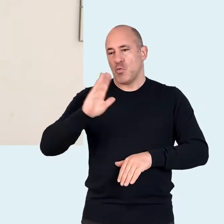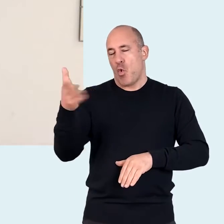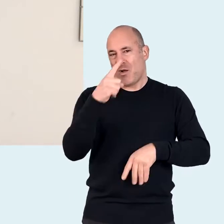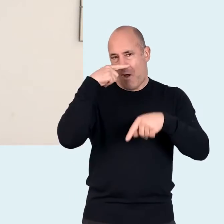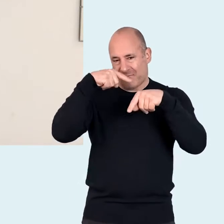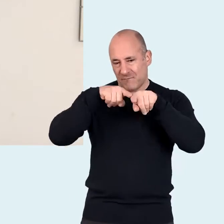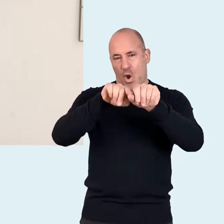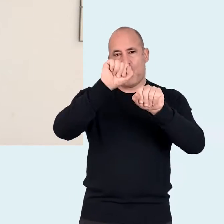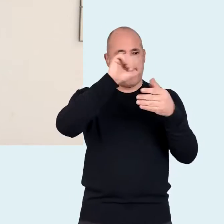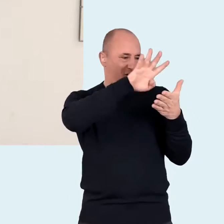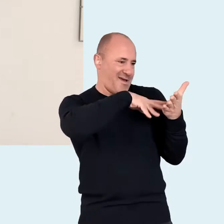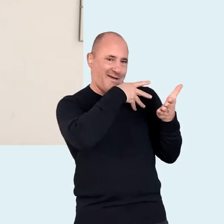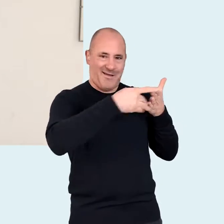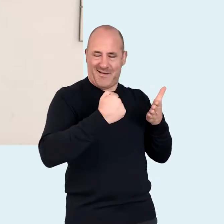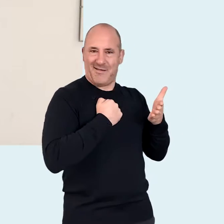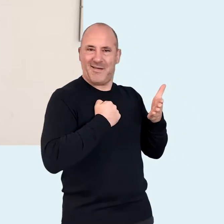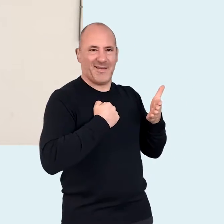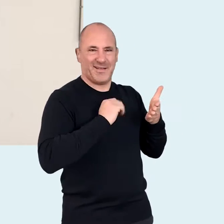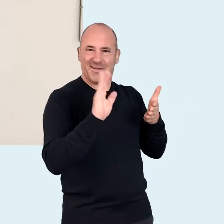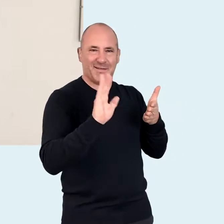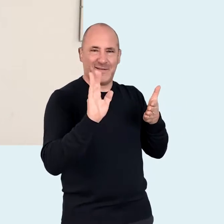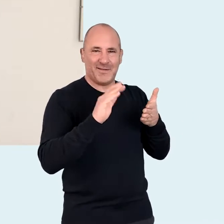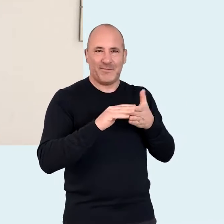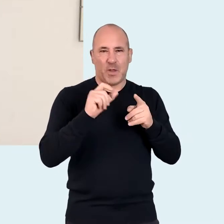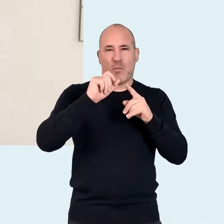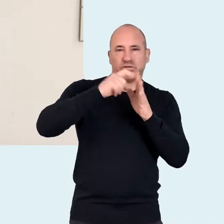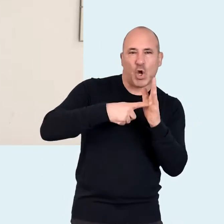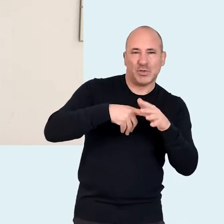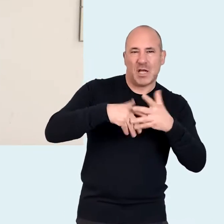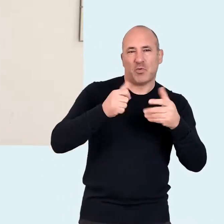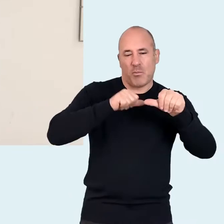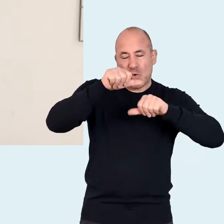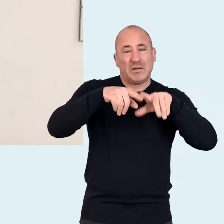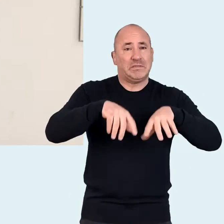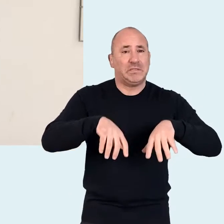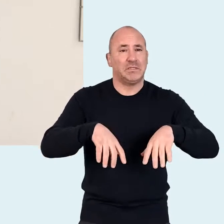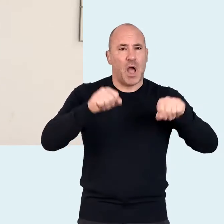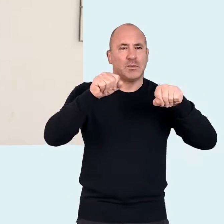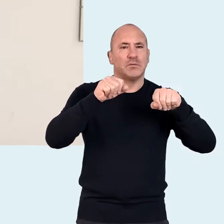everybody can work to your timings. But at the start of the project or process, work